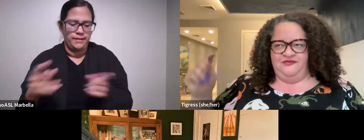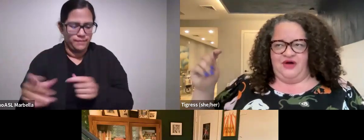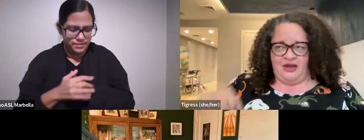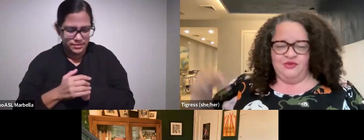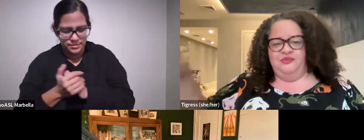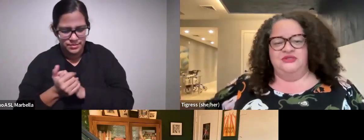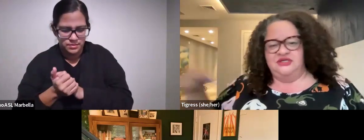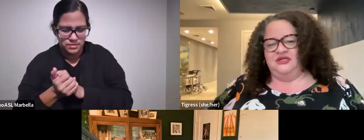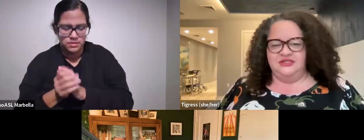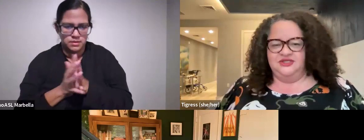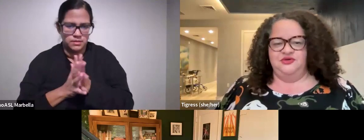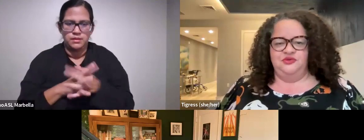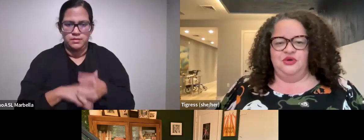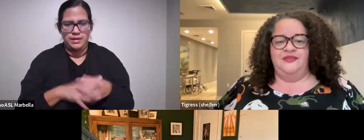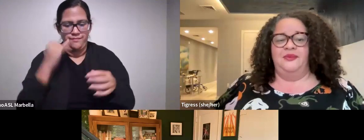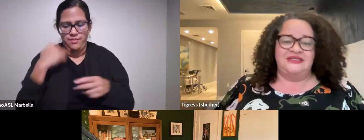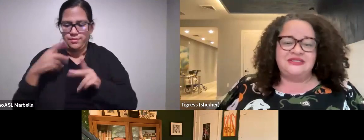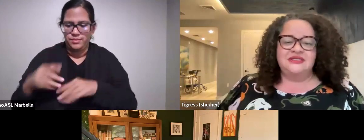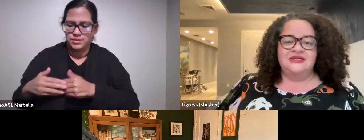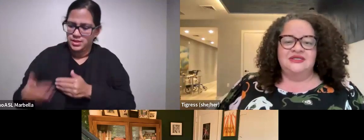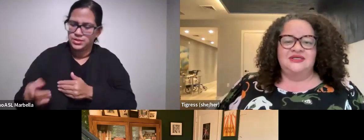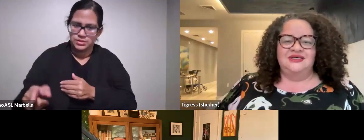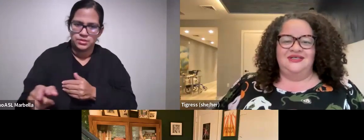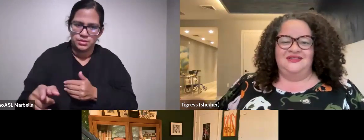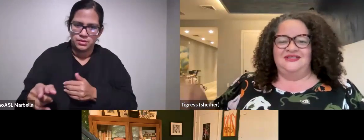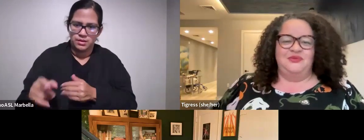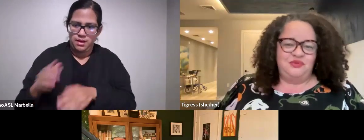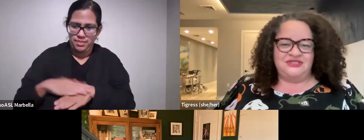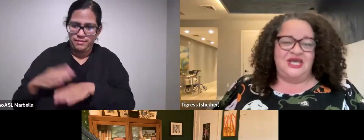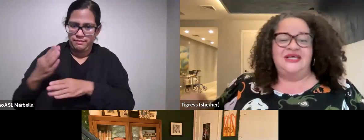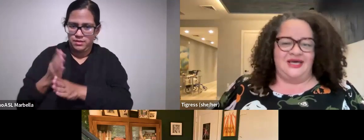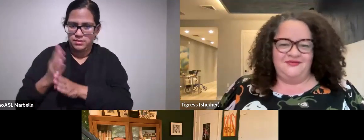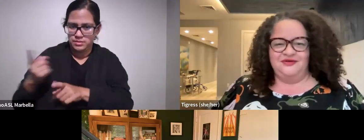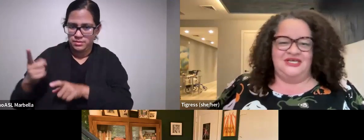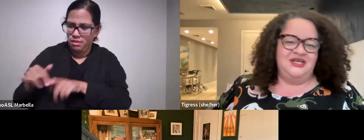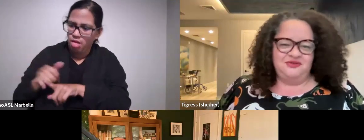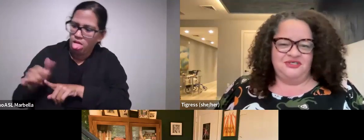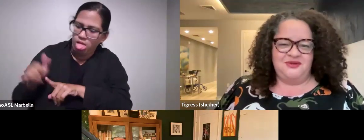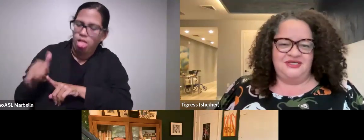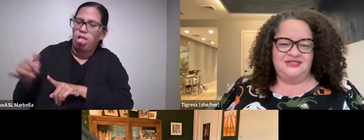if I were the person next to you on the bus that someone was yelling at for taking up too much space,